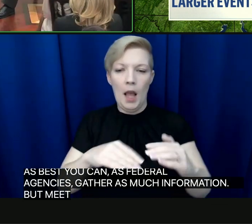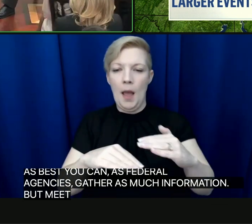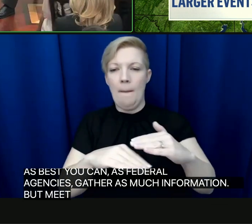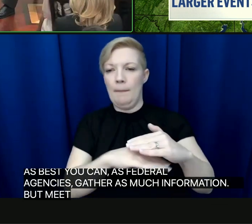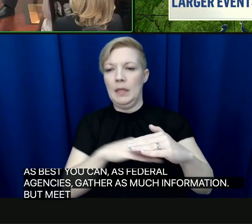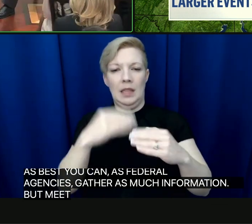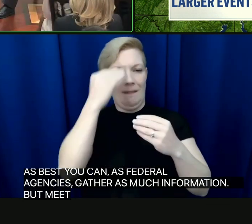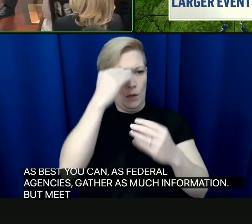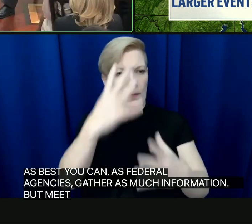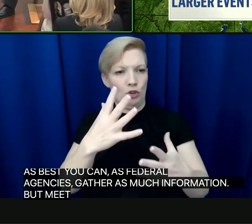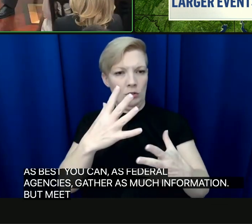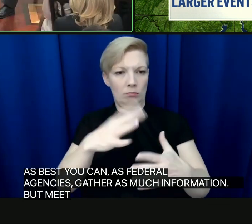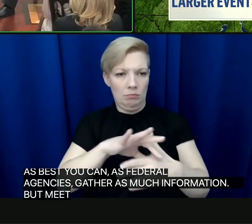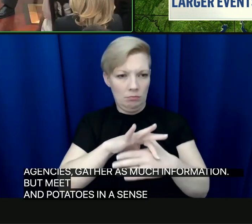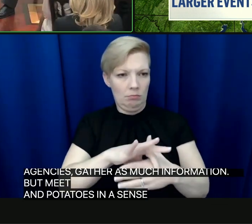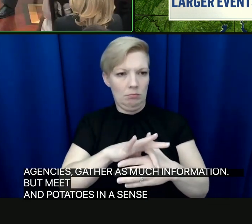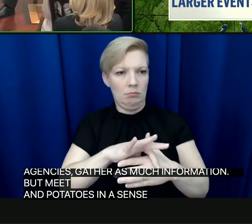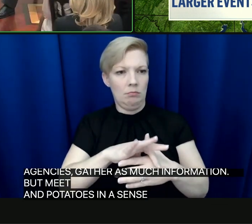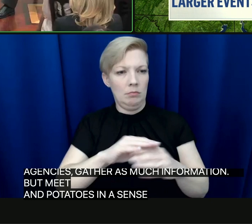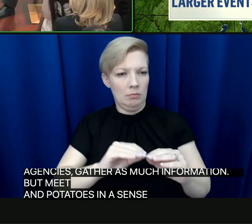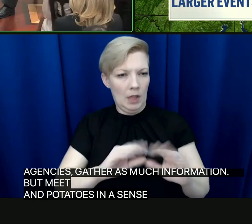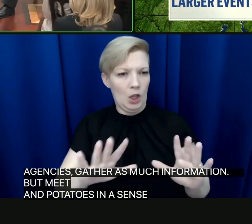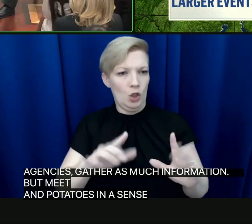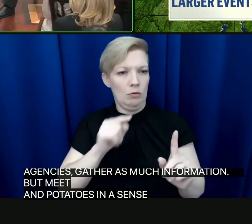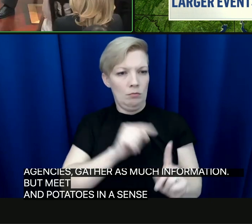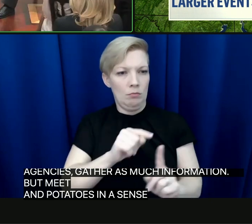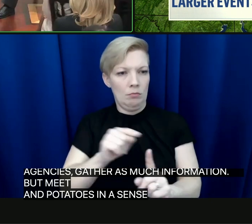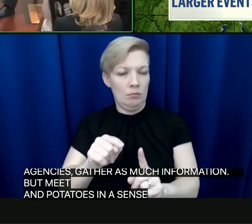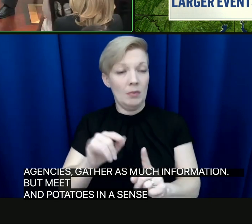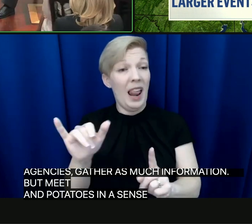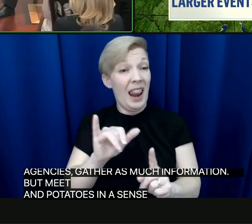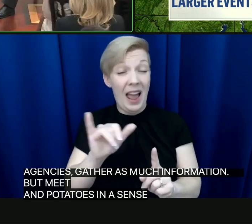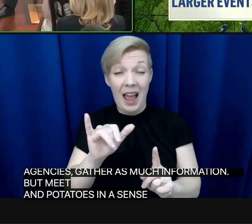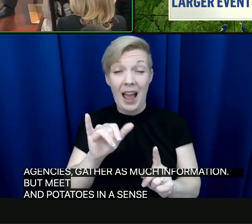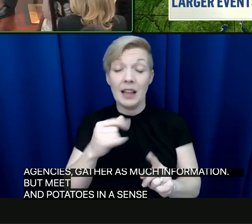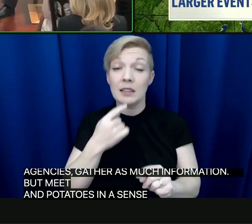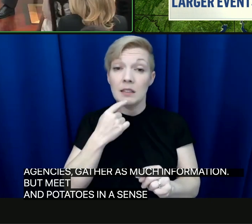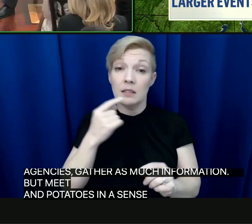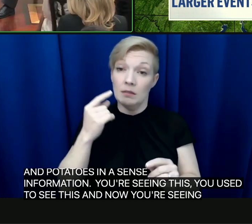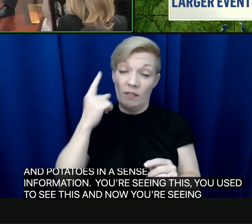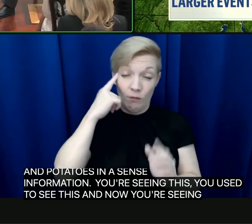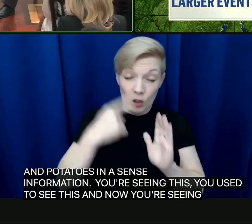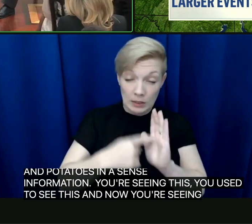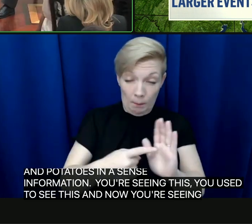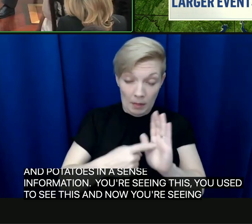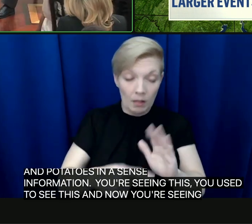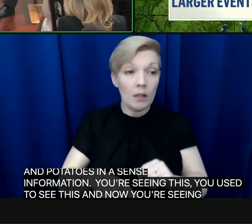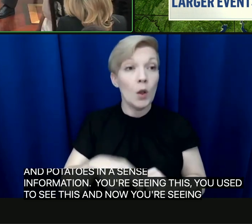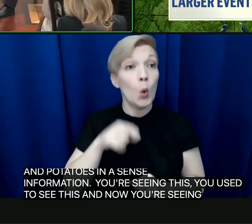you know, you used to see this and now you're seeing this. And you can you know, some people may argue,